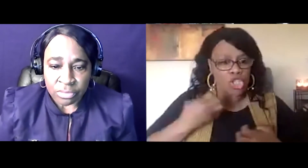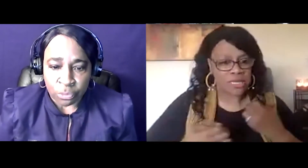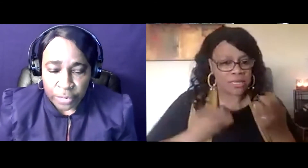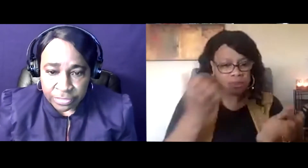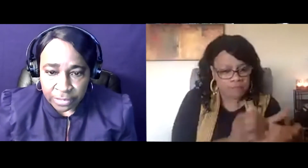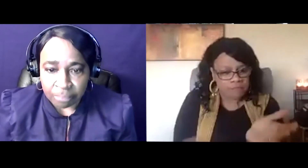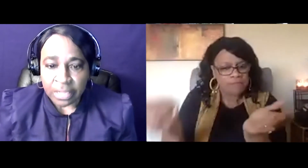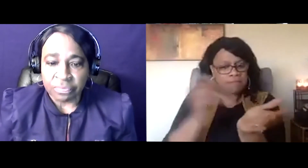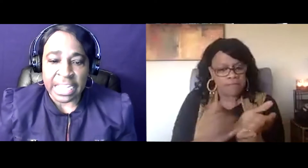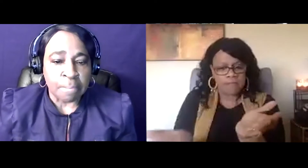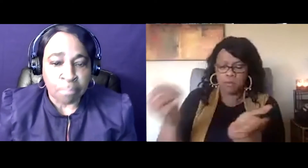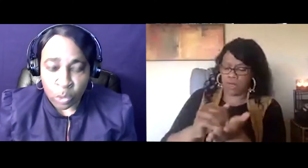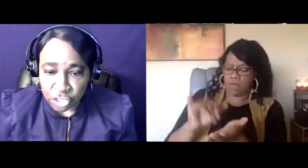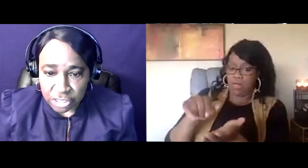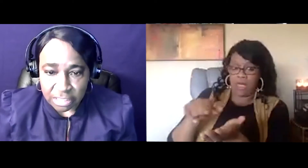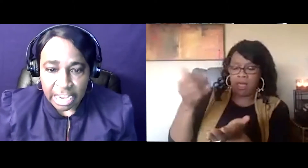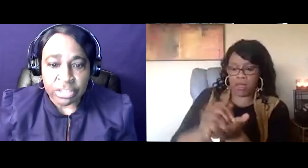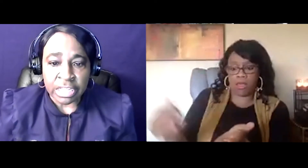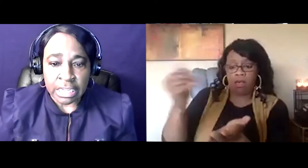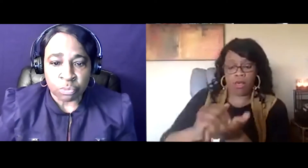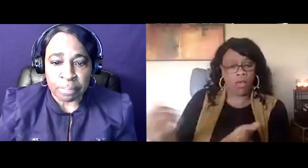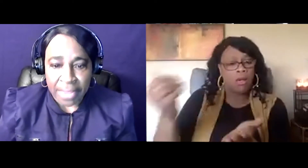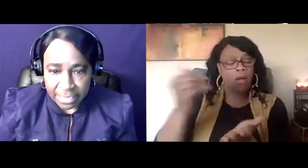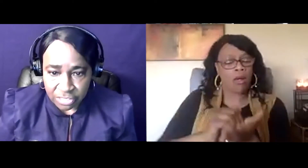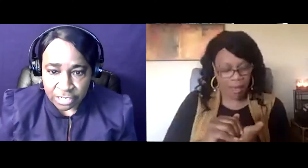The rhythm, the emotions, everything is repetitive.